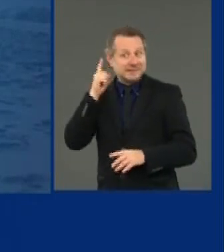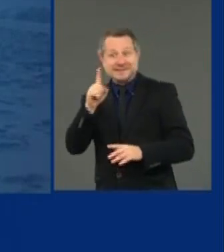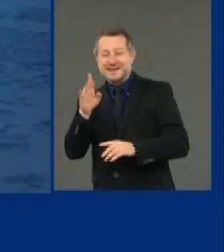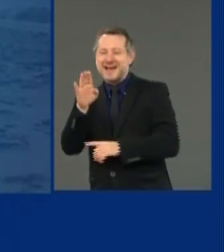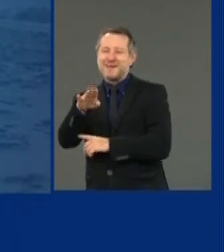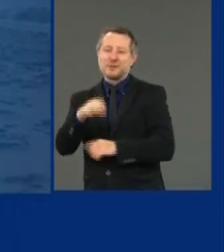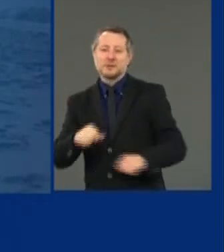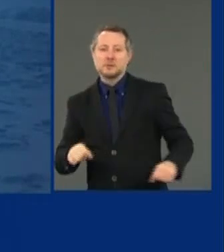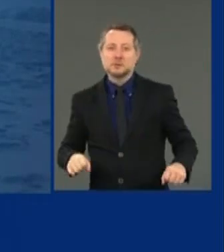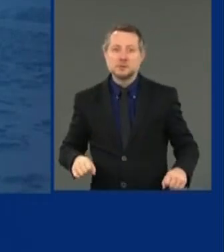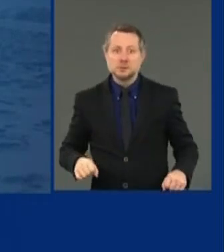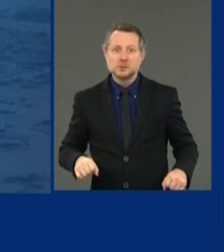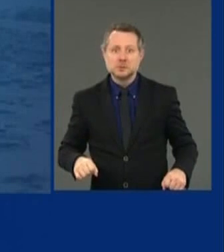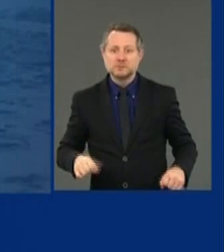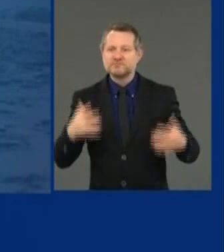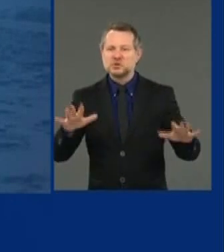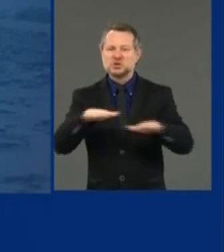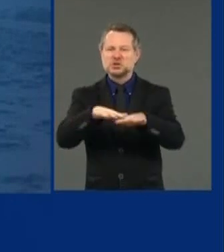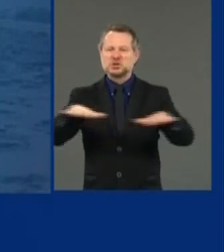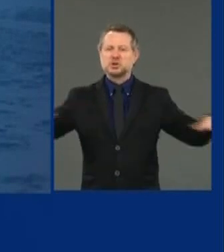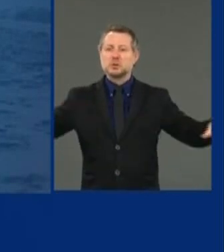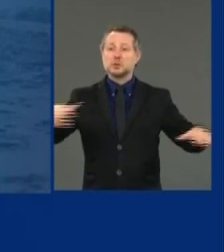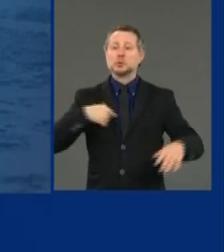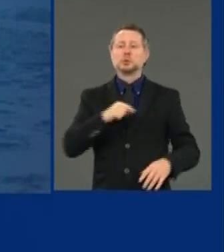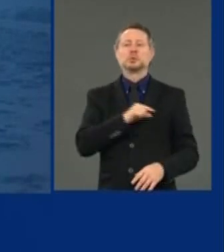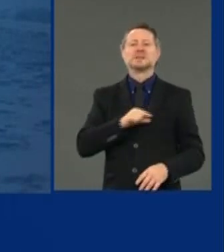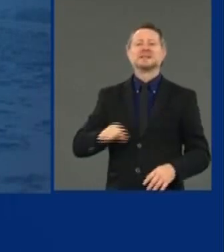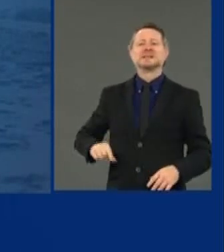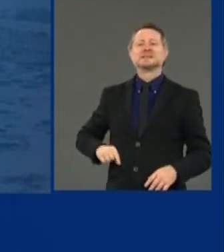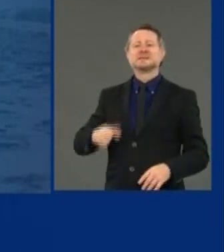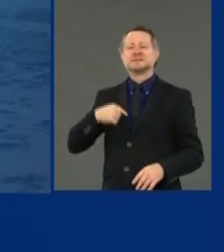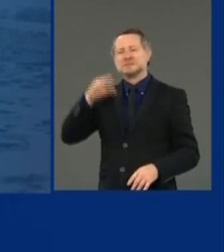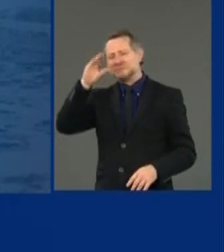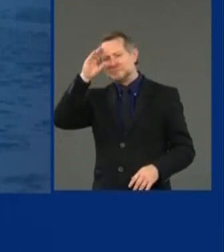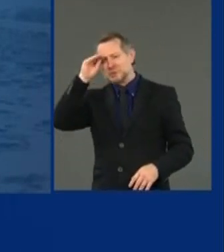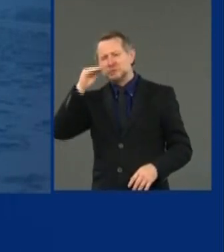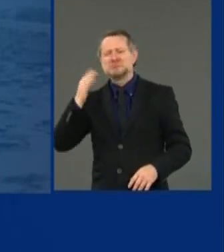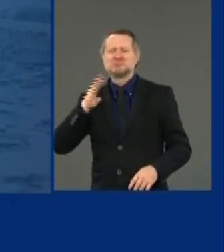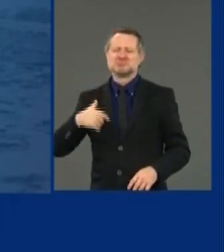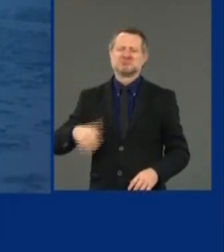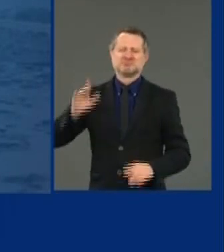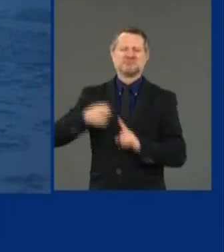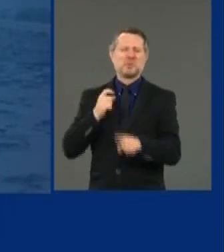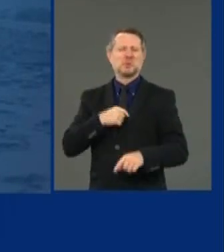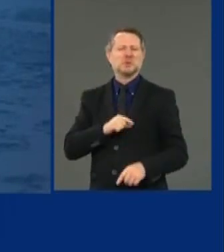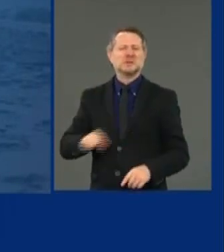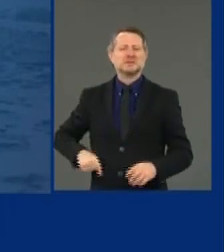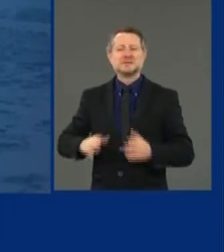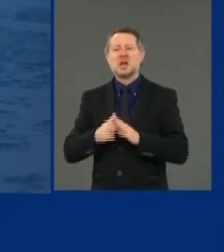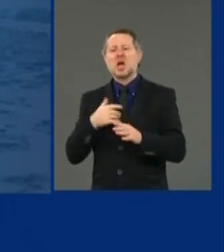SO, THAT IS SOMETHING TO TAKE INTO CONSIDERATION. I'M A QUEENS BOY.